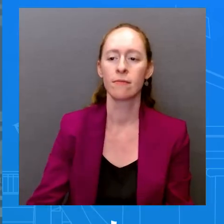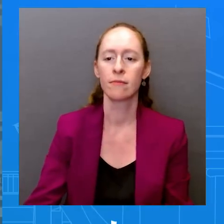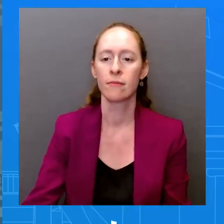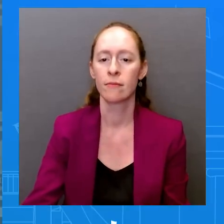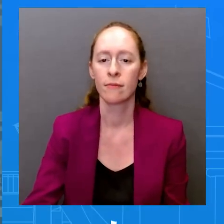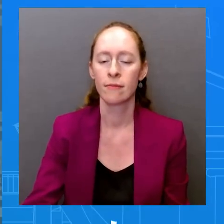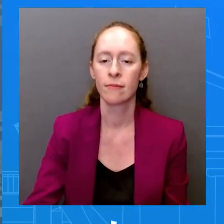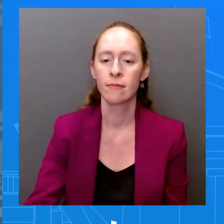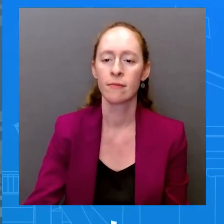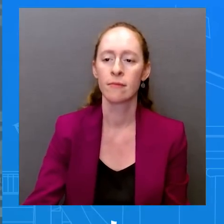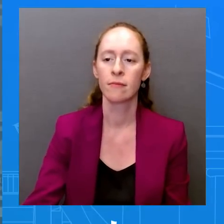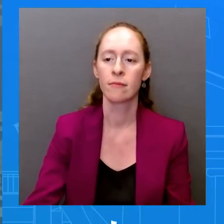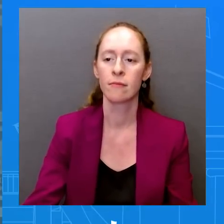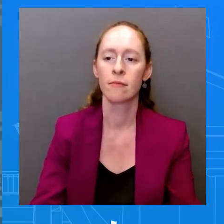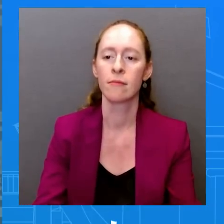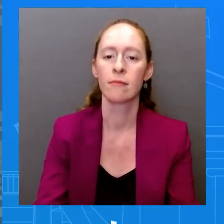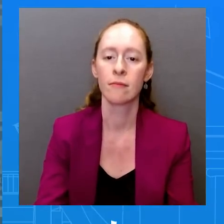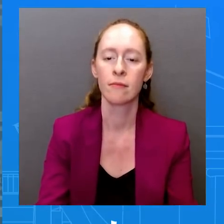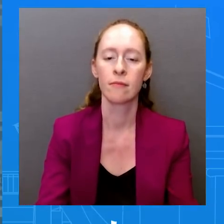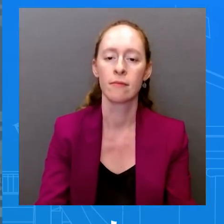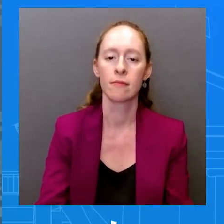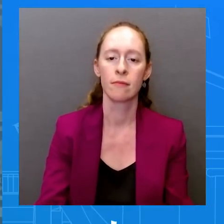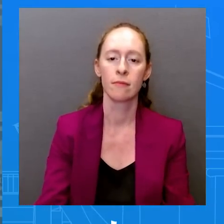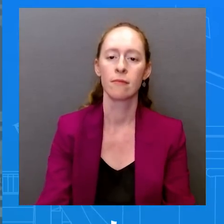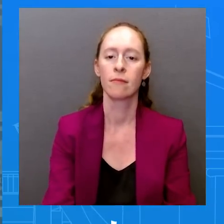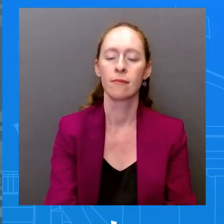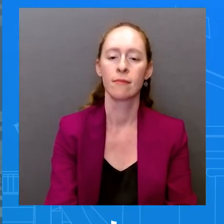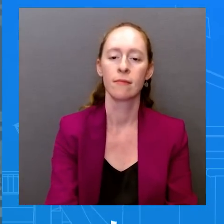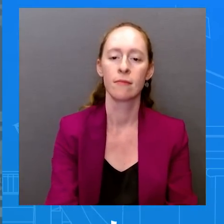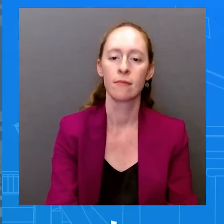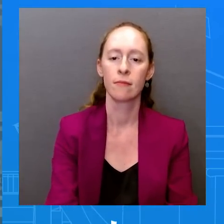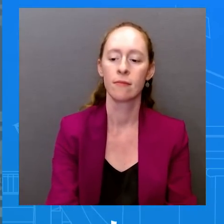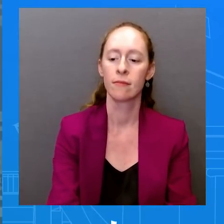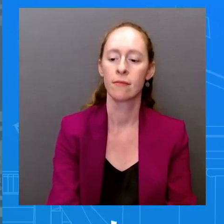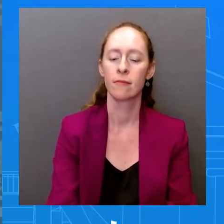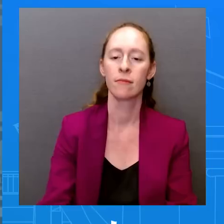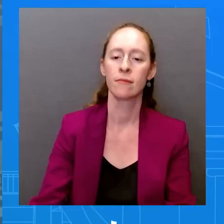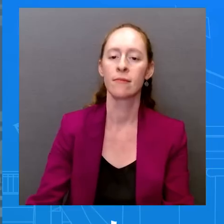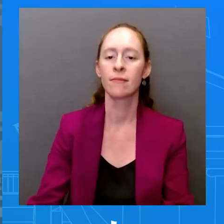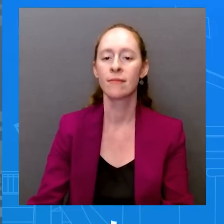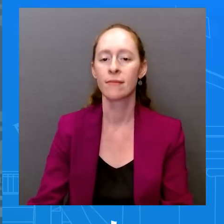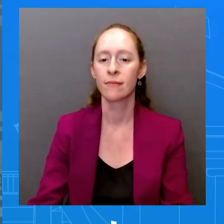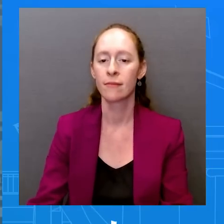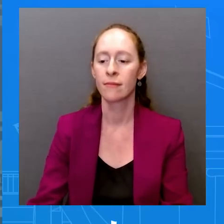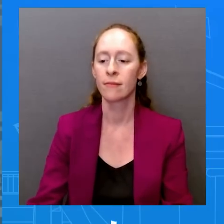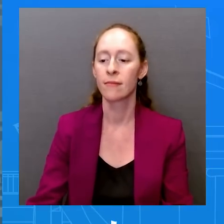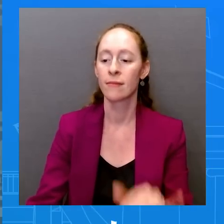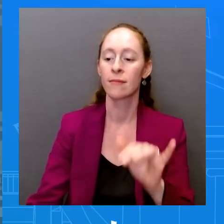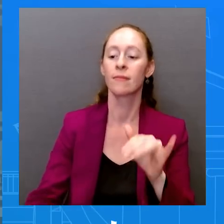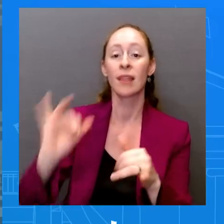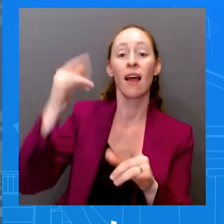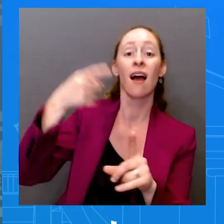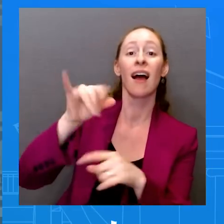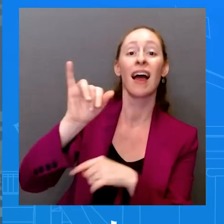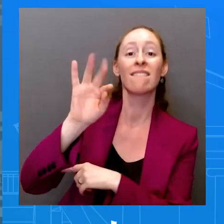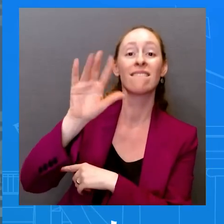which is going to lower cost for Americans as it -- as it relates to healthcare, as it relates to making sure prescription drugs